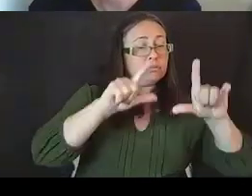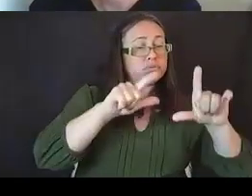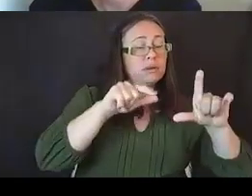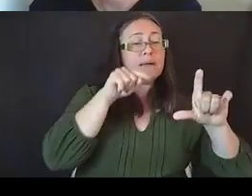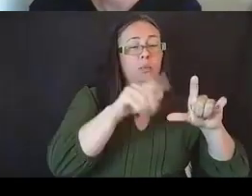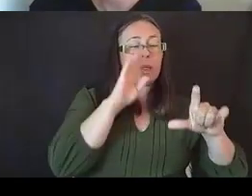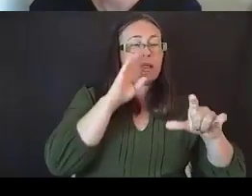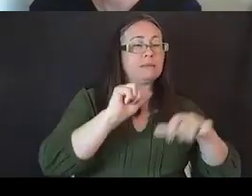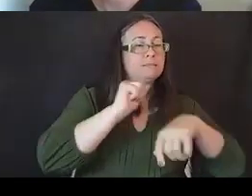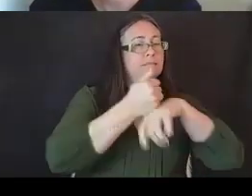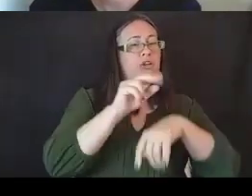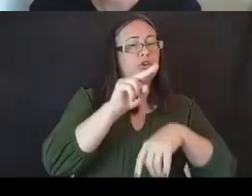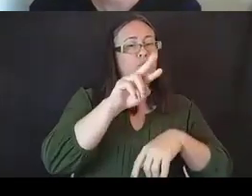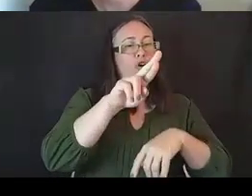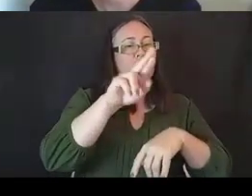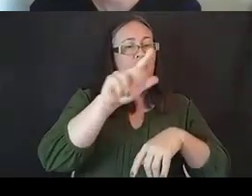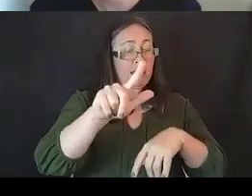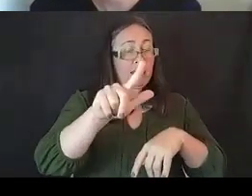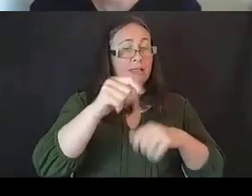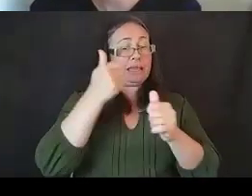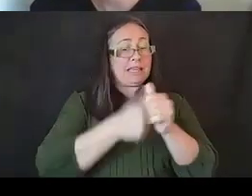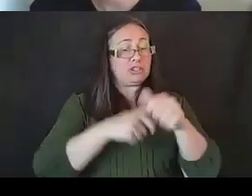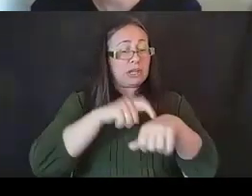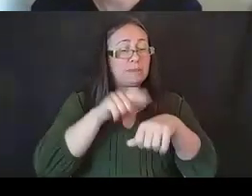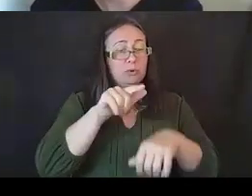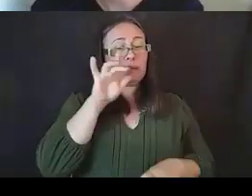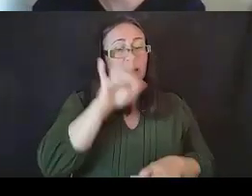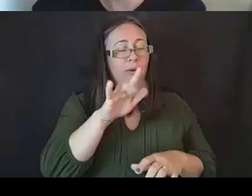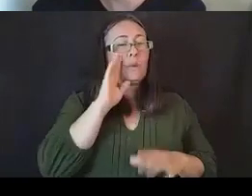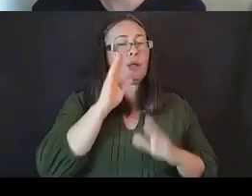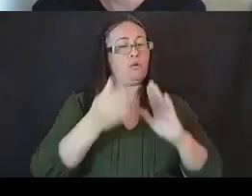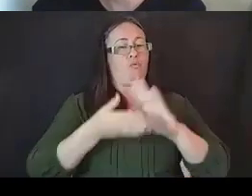Each time that's clicked the search will be run again and updated results presented.